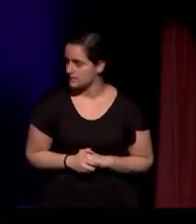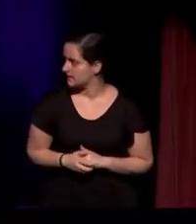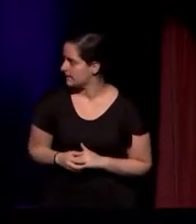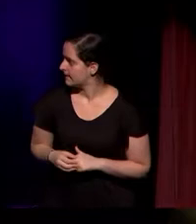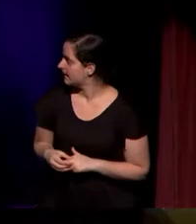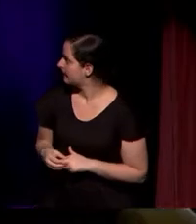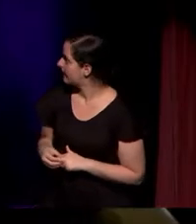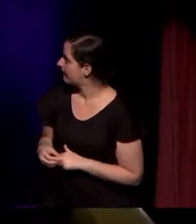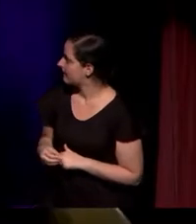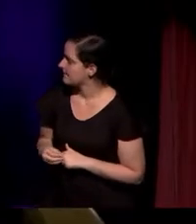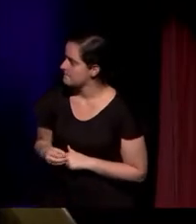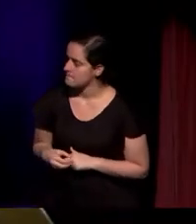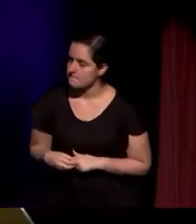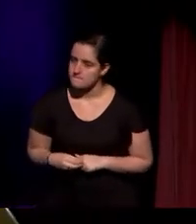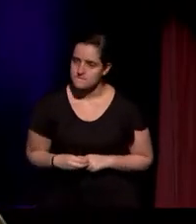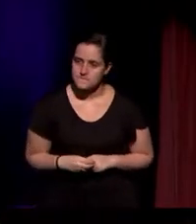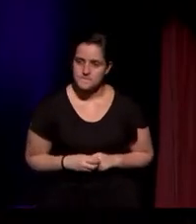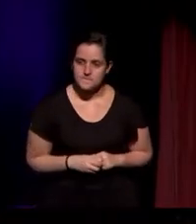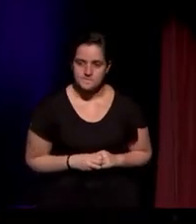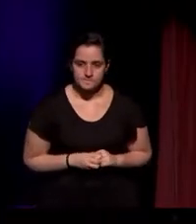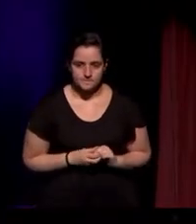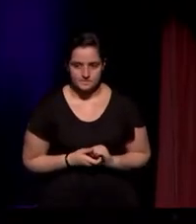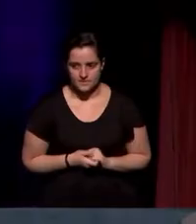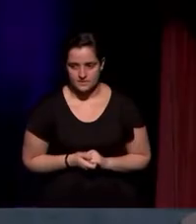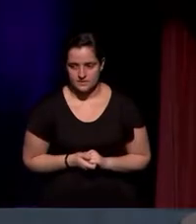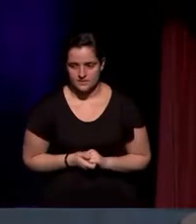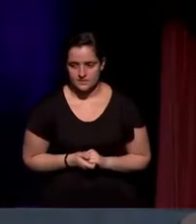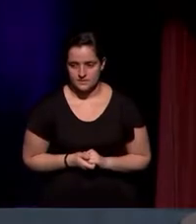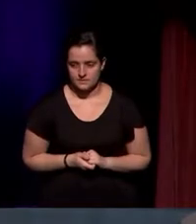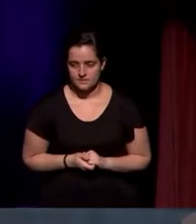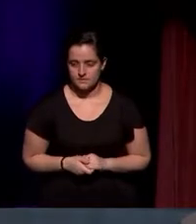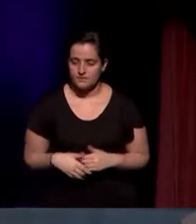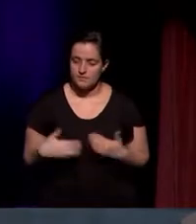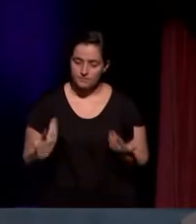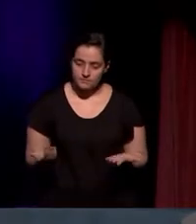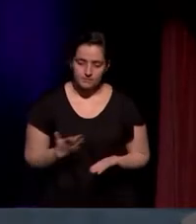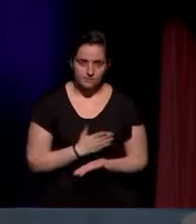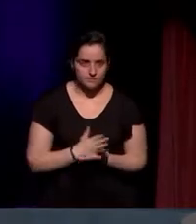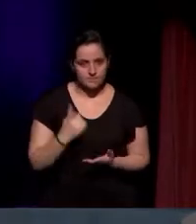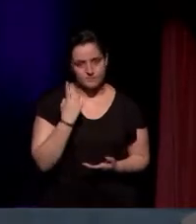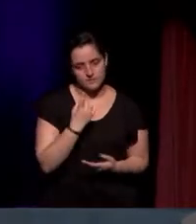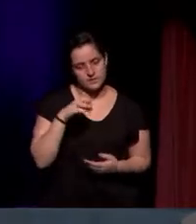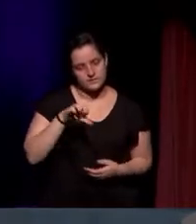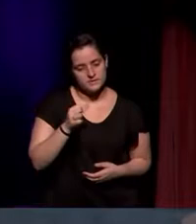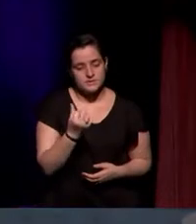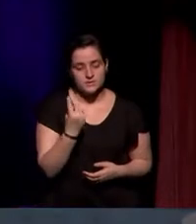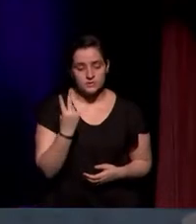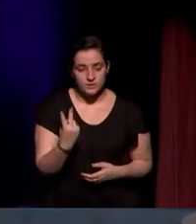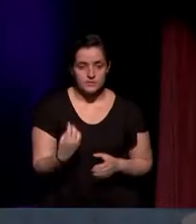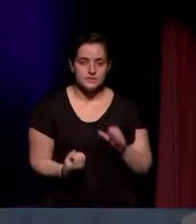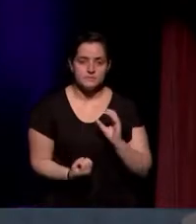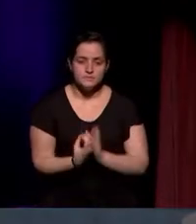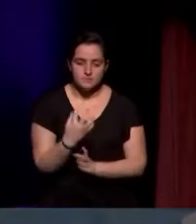Then Frelimo appears in 1962 in Tanzania,